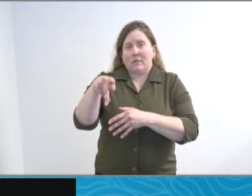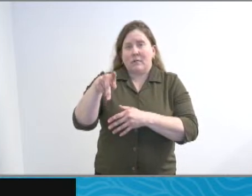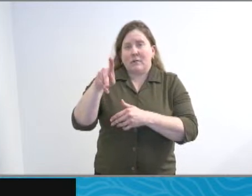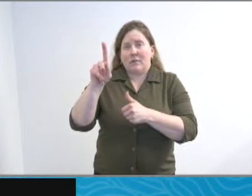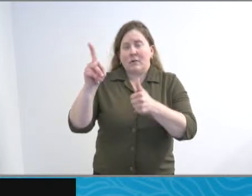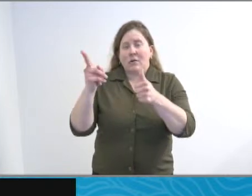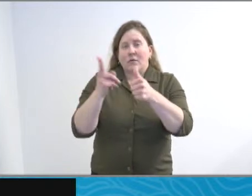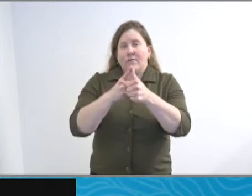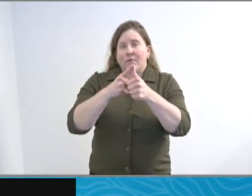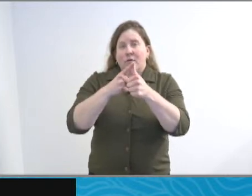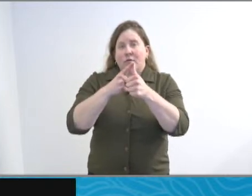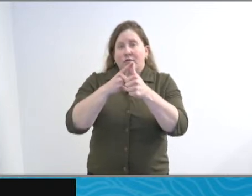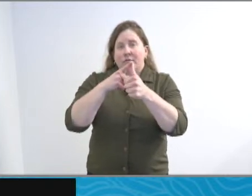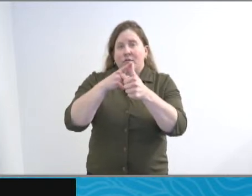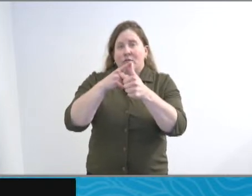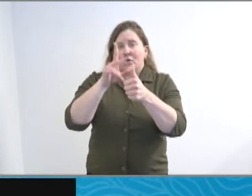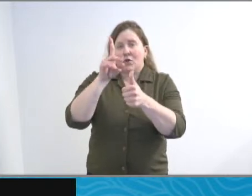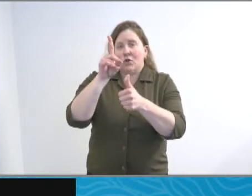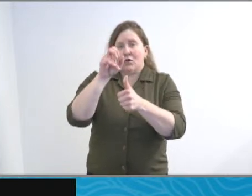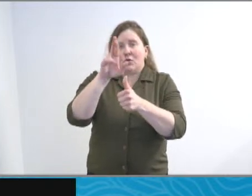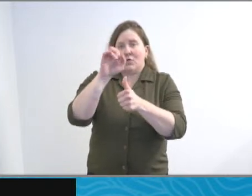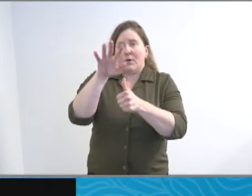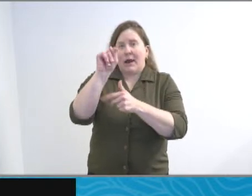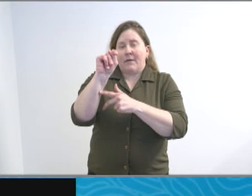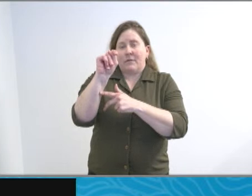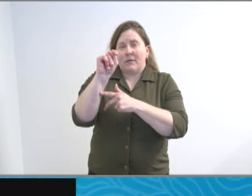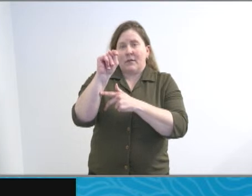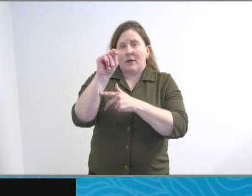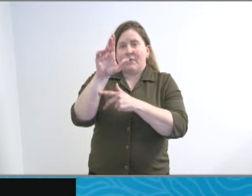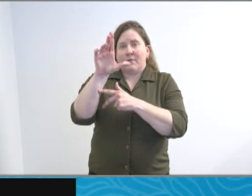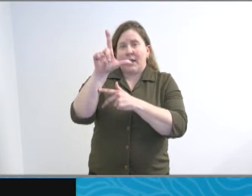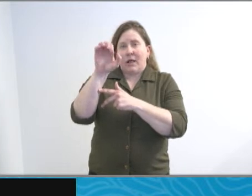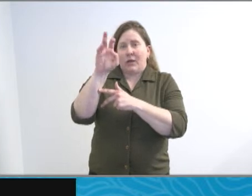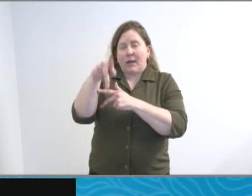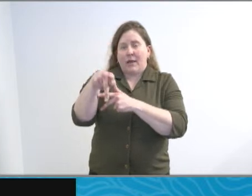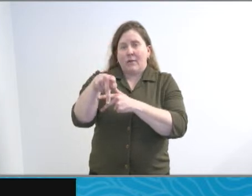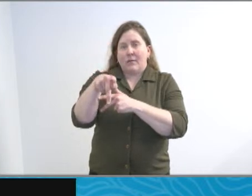of the LCAP, but you'll also find a form, a mechanism,